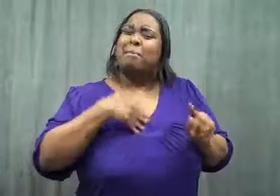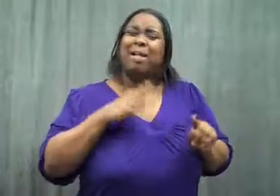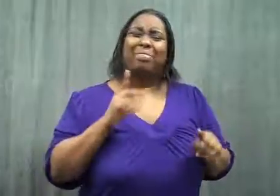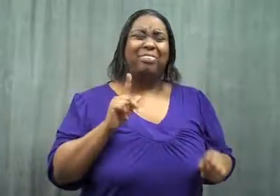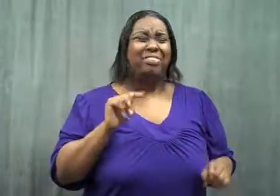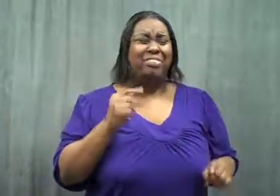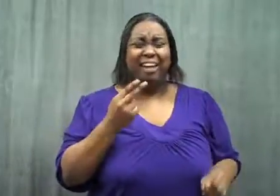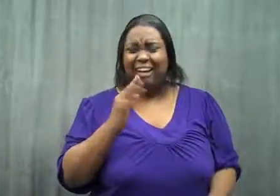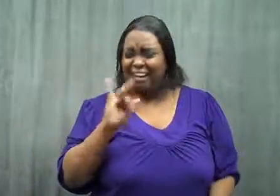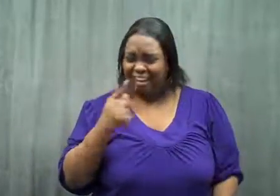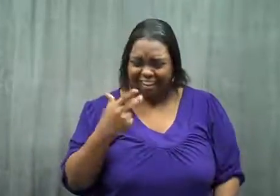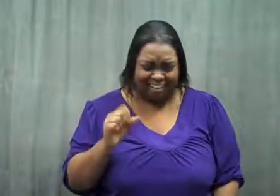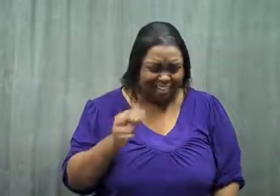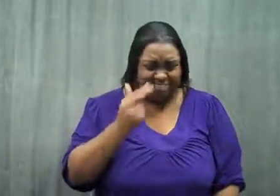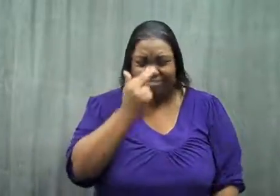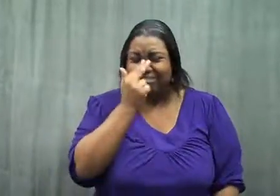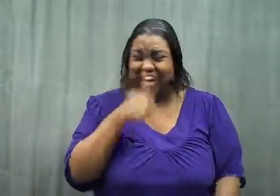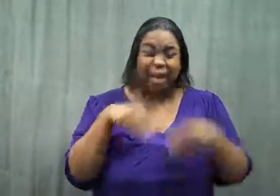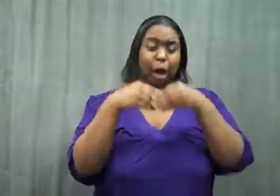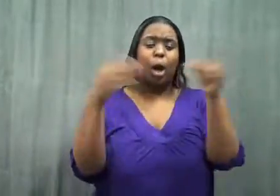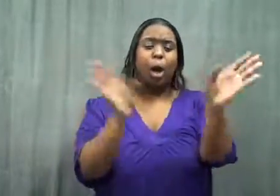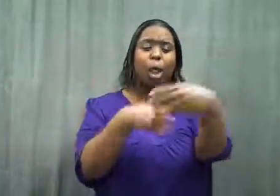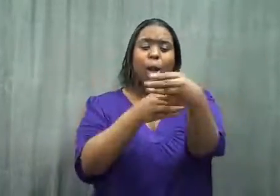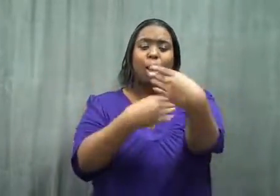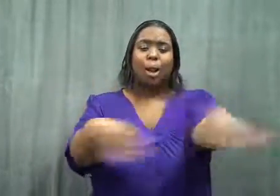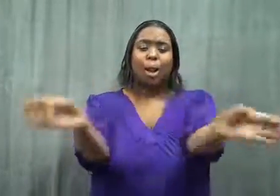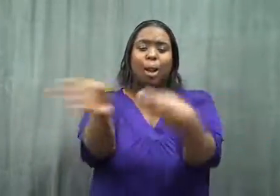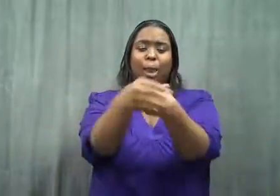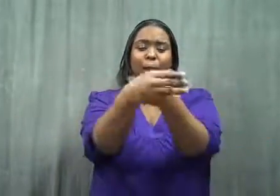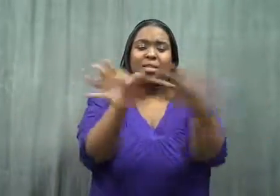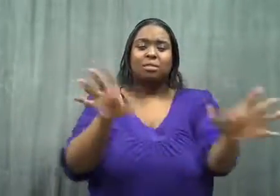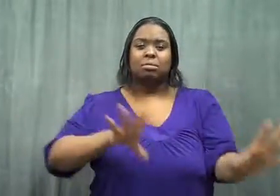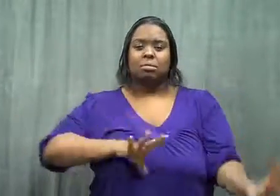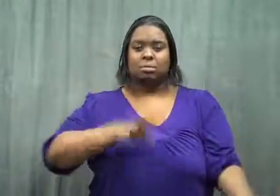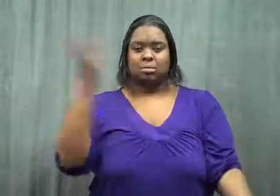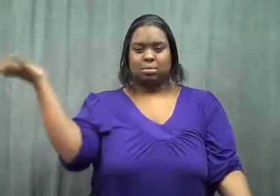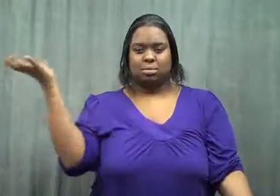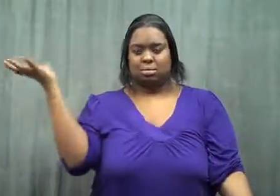I didn't like my thighs banging together like that.